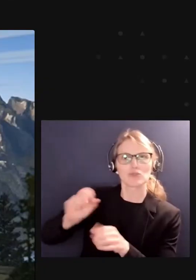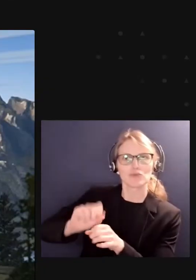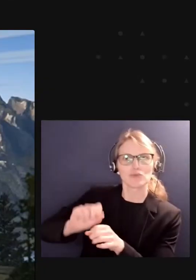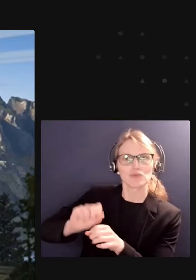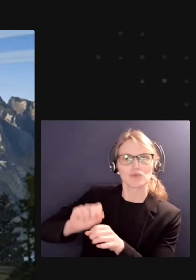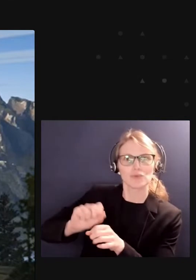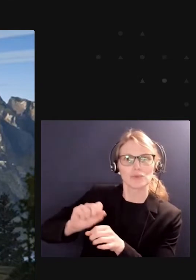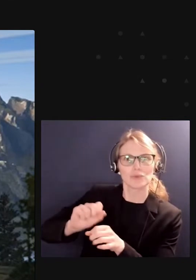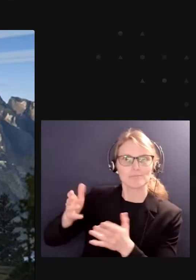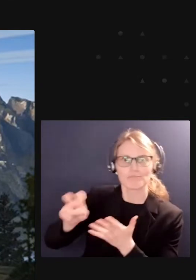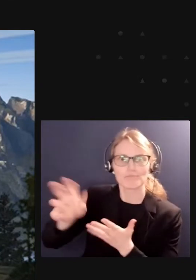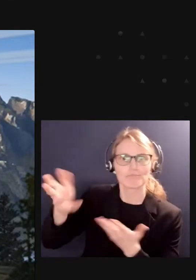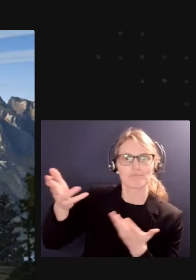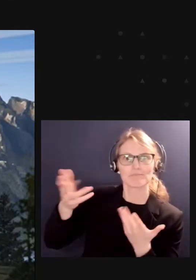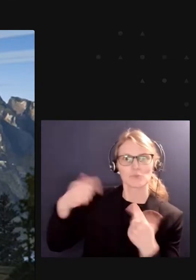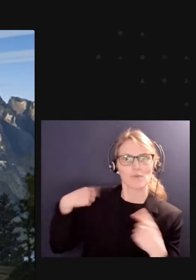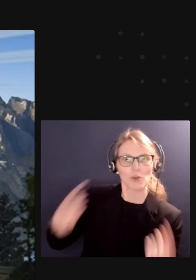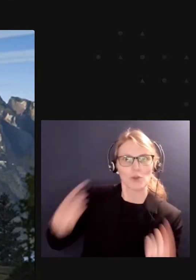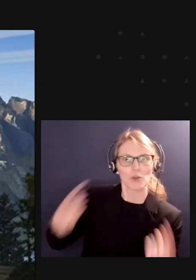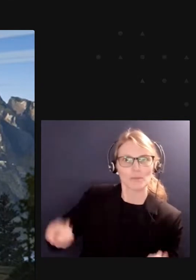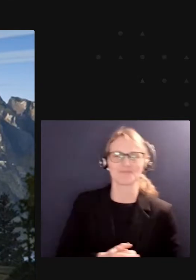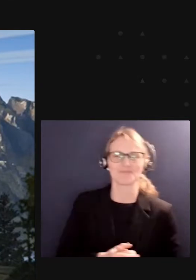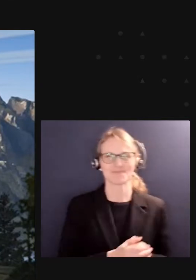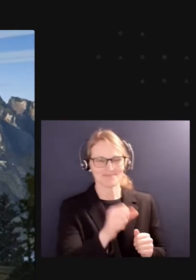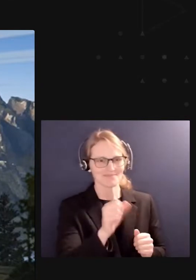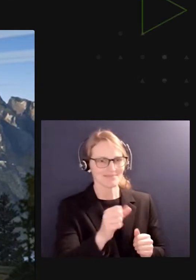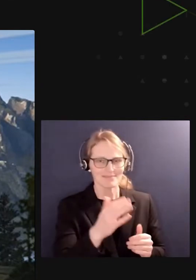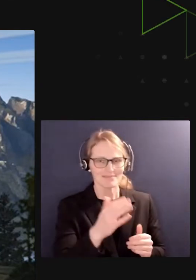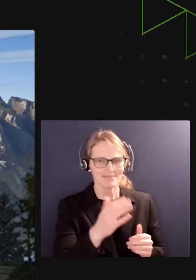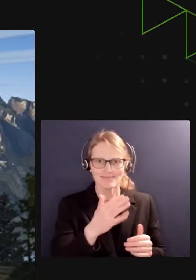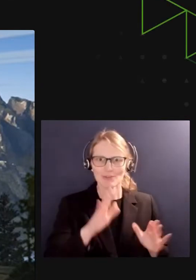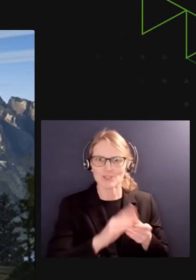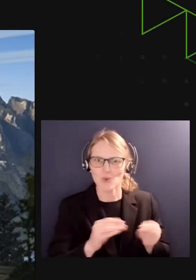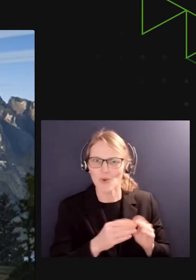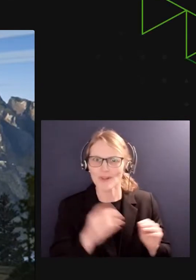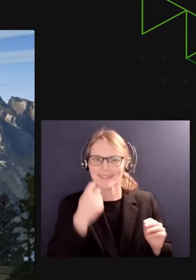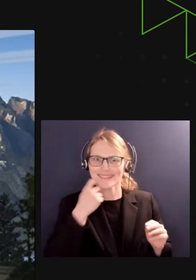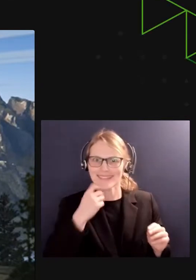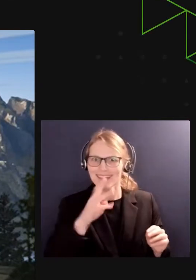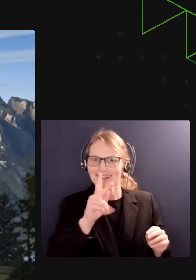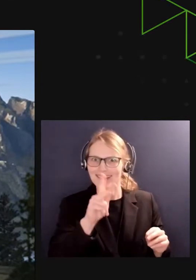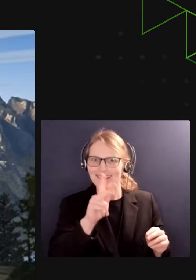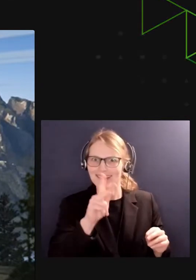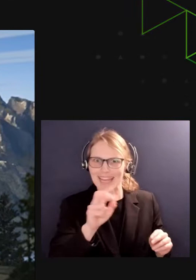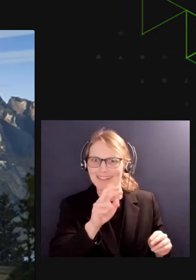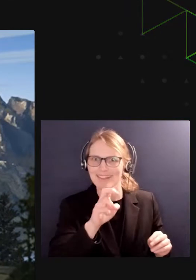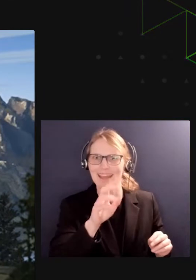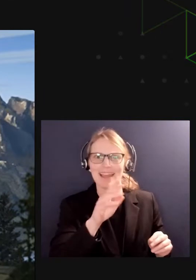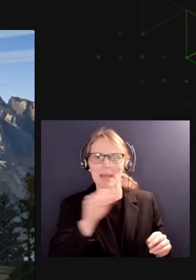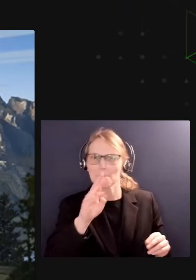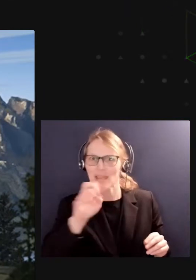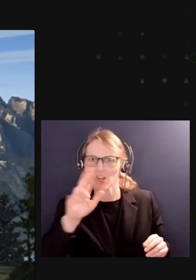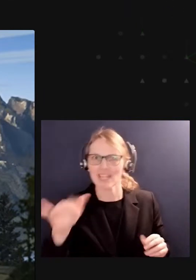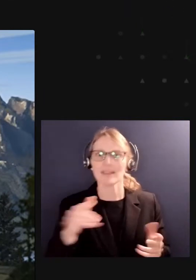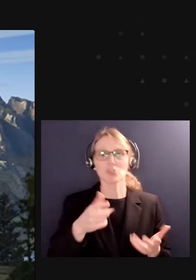Yeah, great stories by Kate and Mary. I would say, kind of leaning into what Kate said,